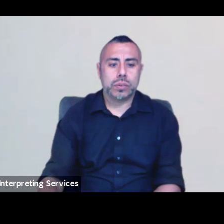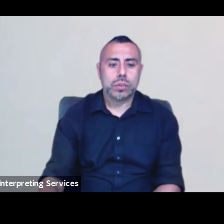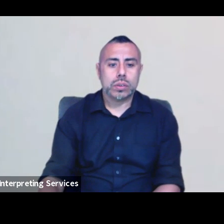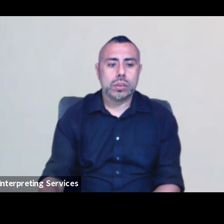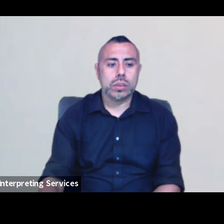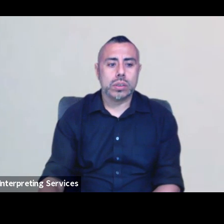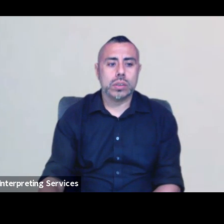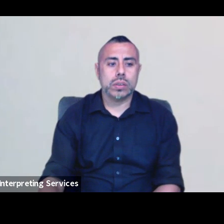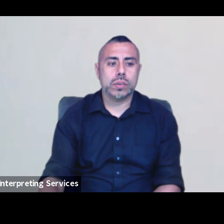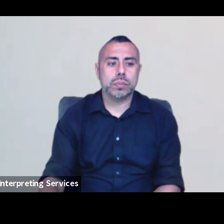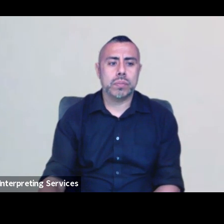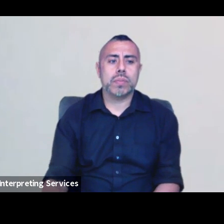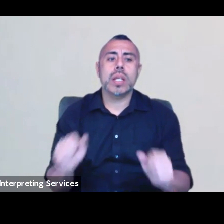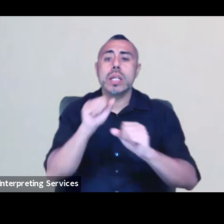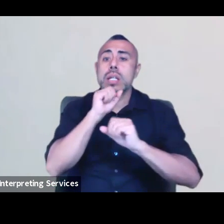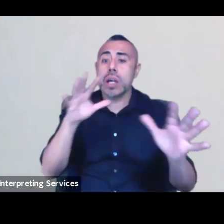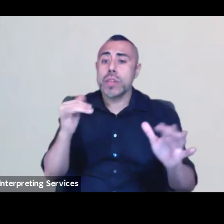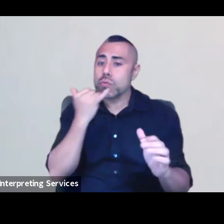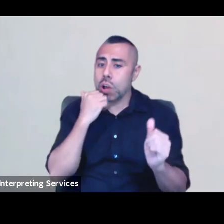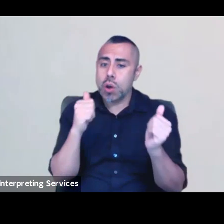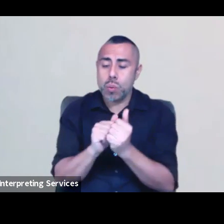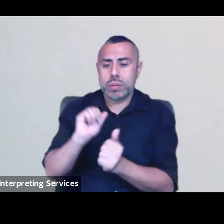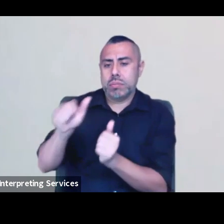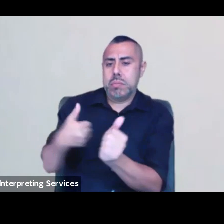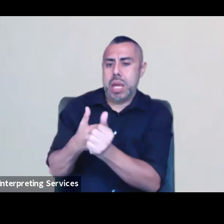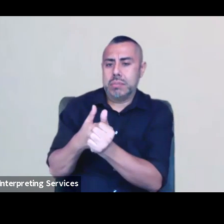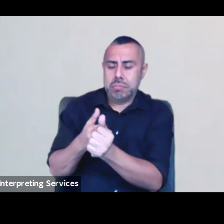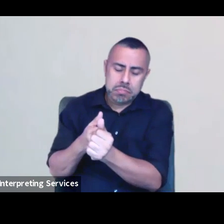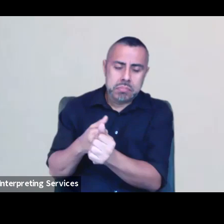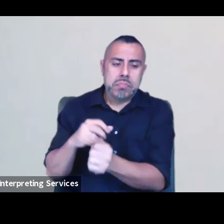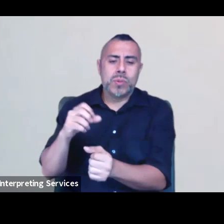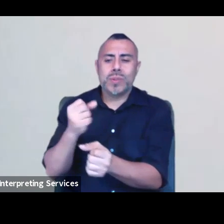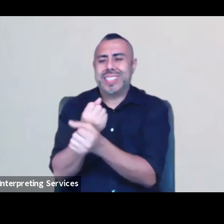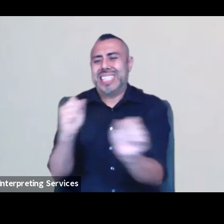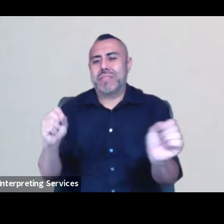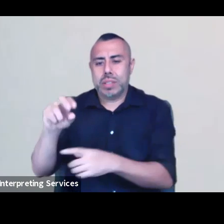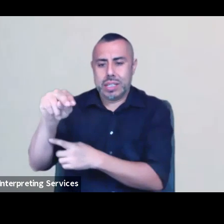and no shame in using a safety net if you have one. We are in a crisis